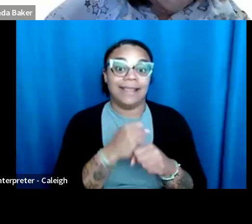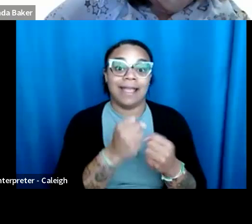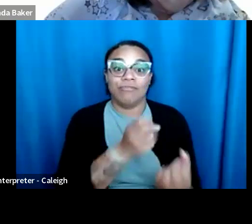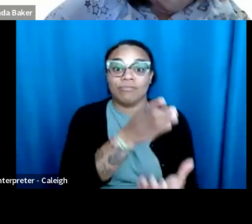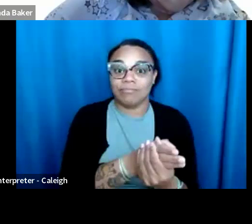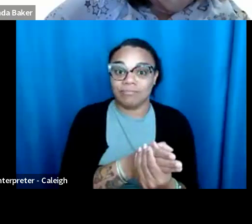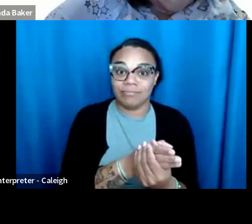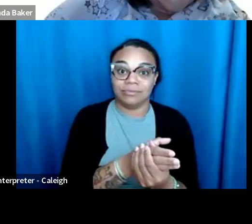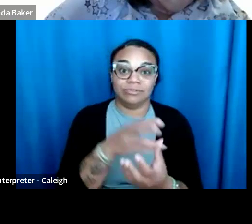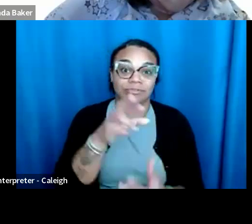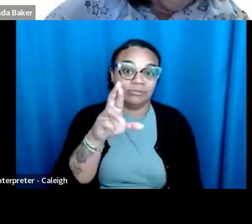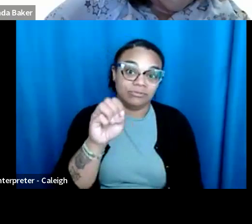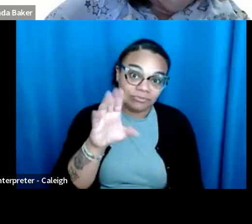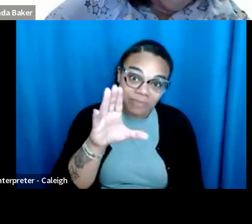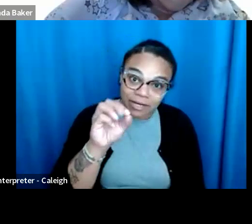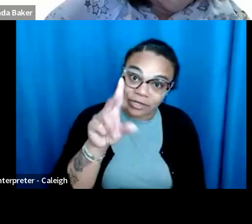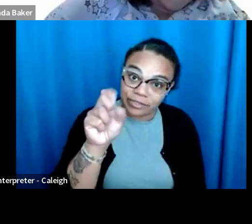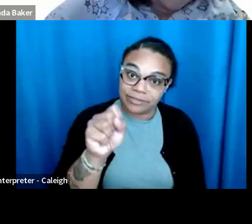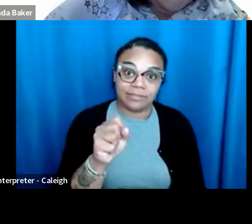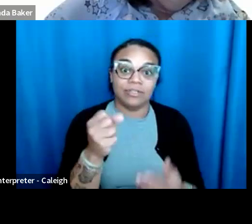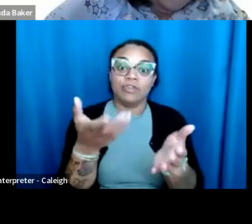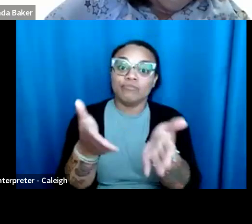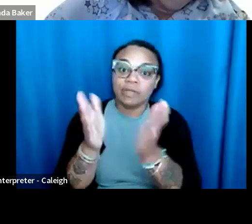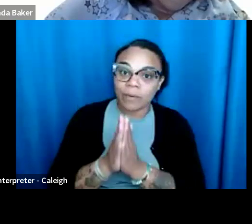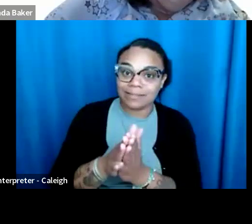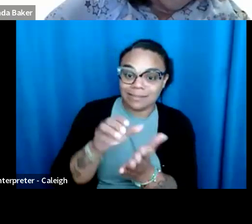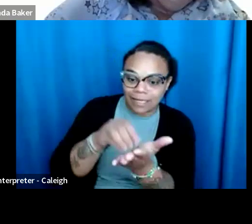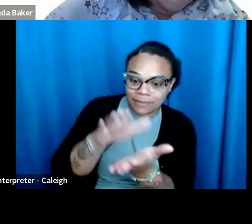getting info in writing, taking notes of...